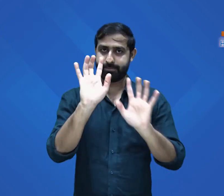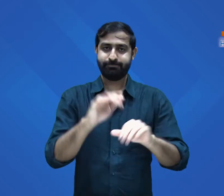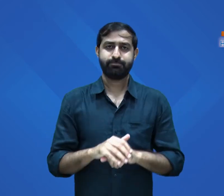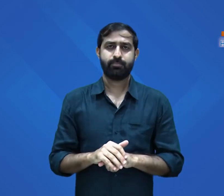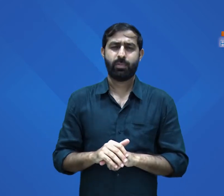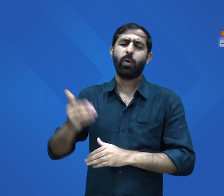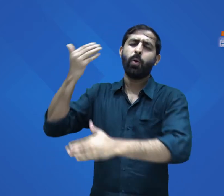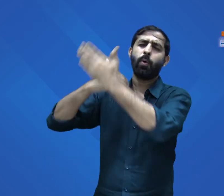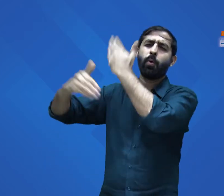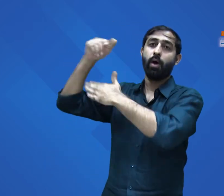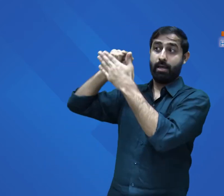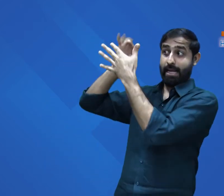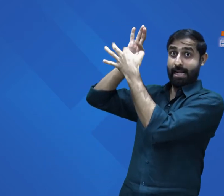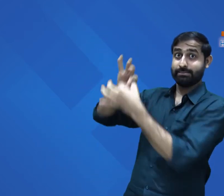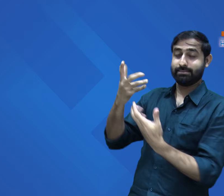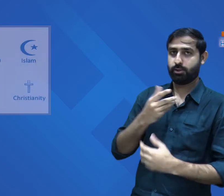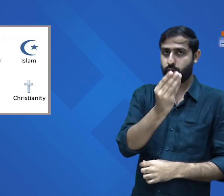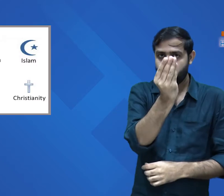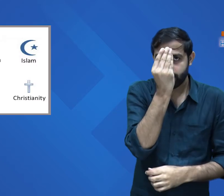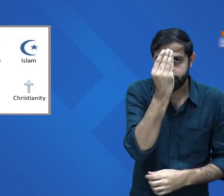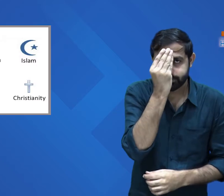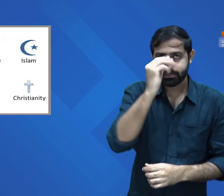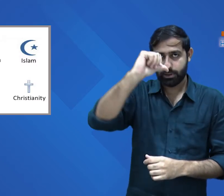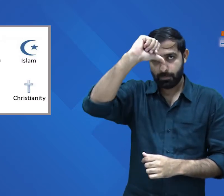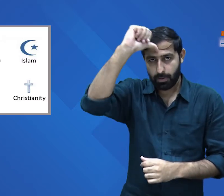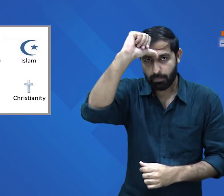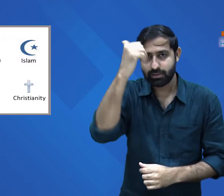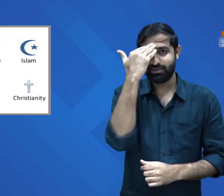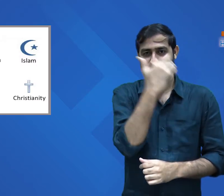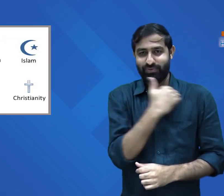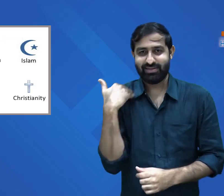Let me give you an example. Since ancient times, there are different groups of religion,